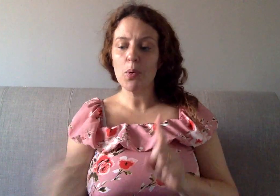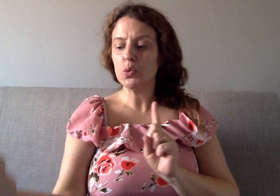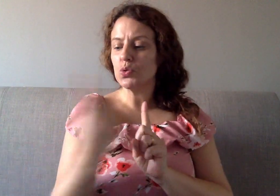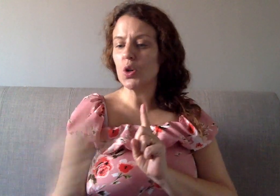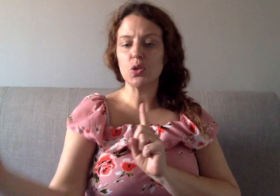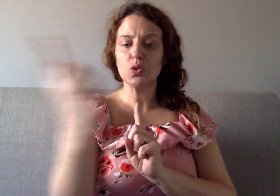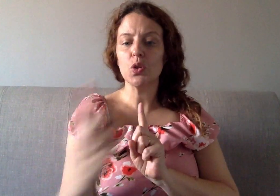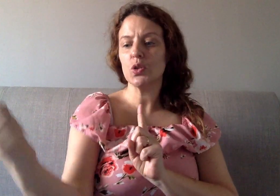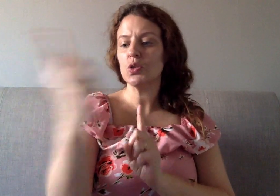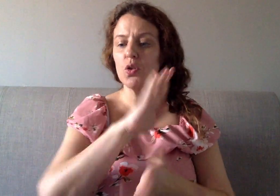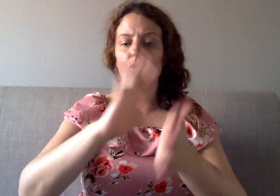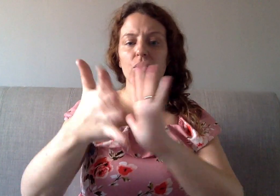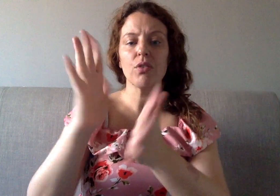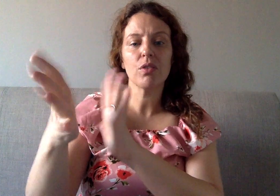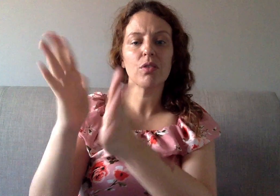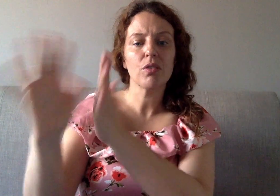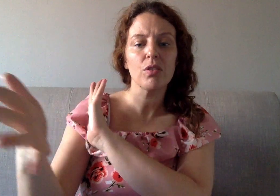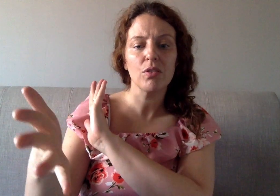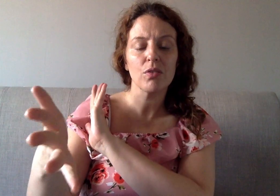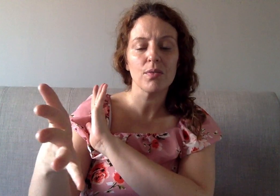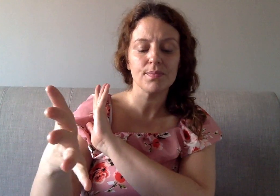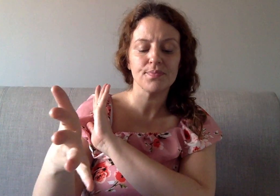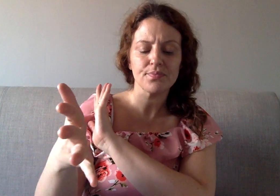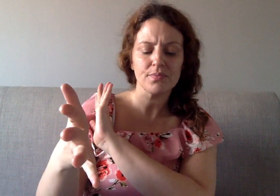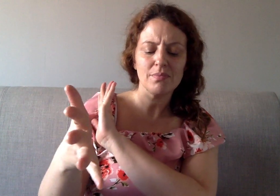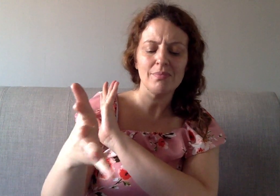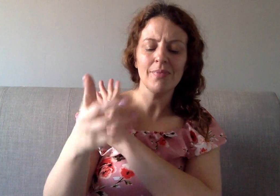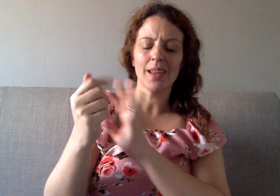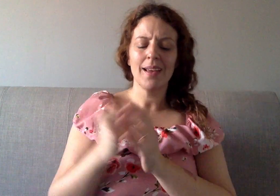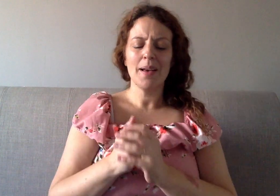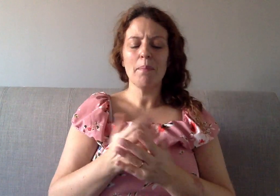People that stood up to him he got rid of.